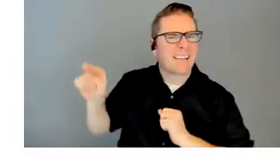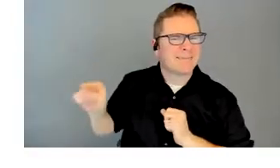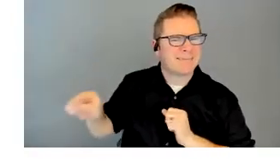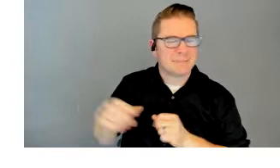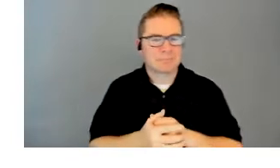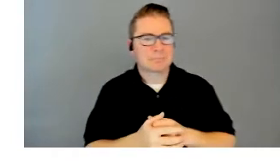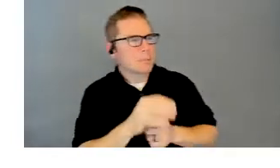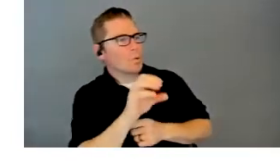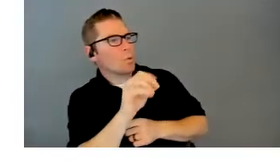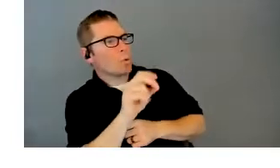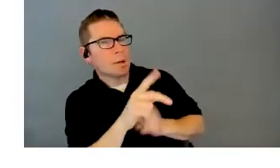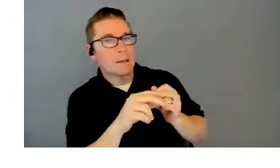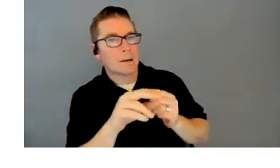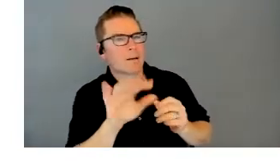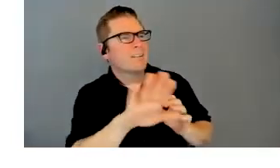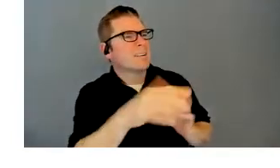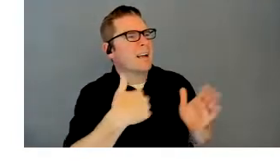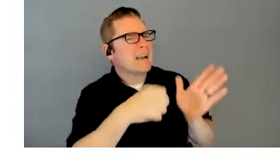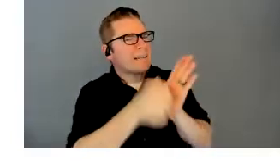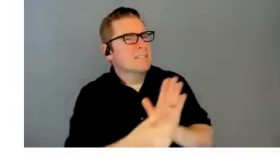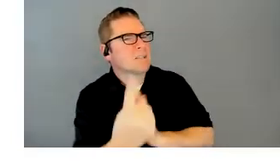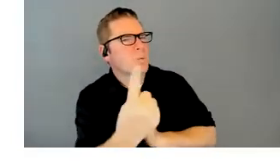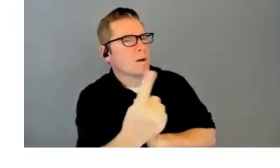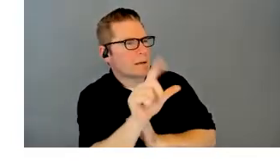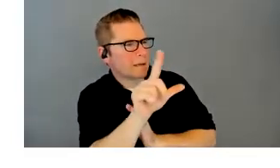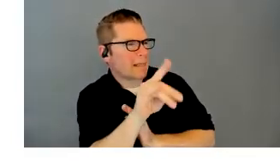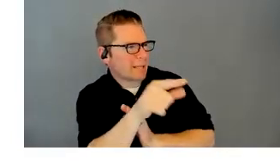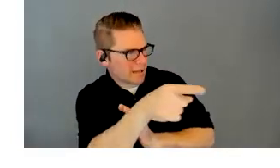I think something that you already said earlier, maybe that some of these,